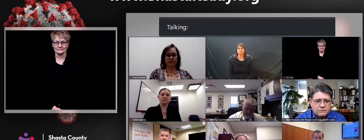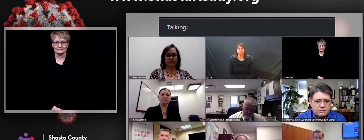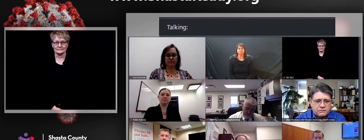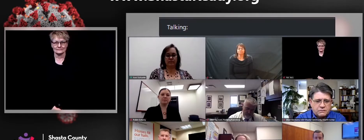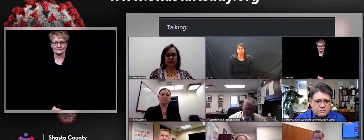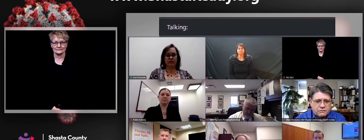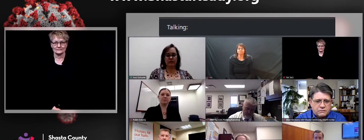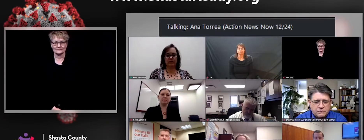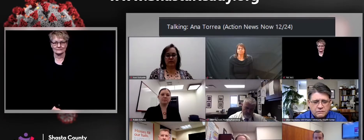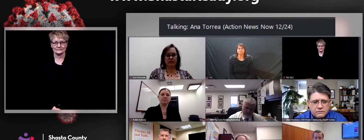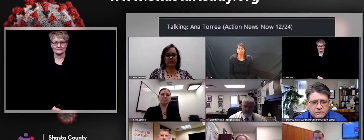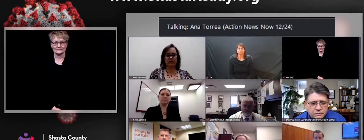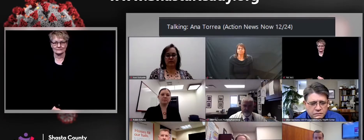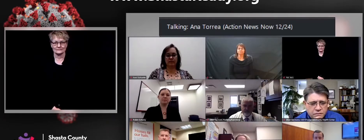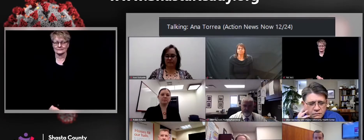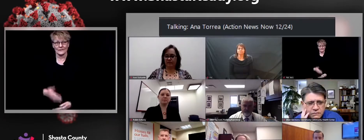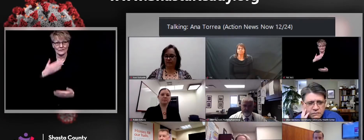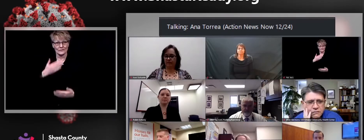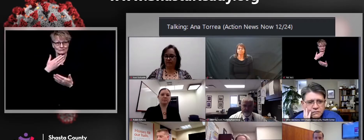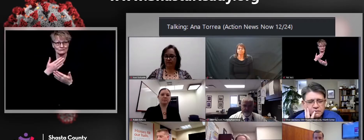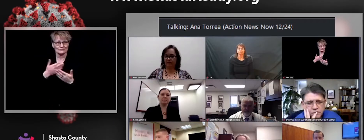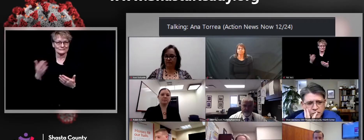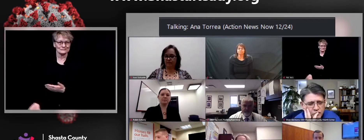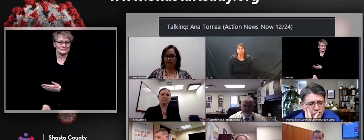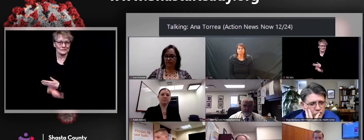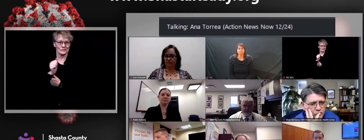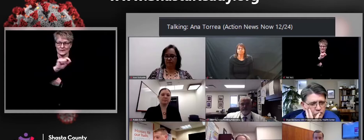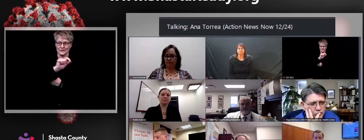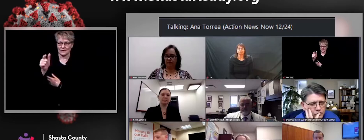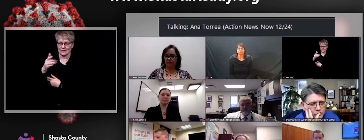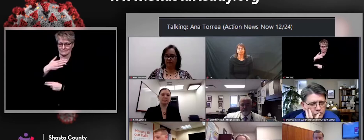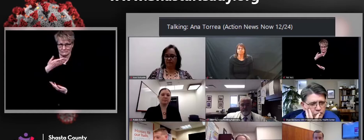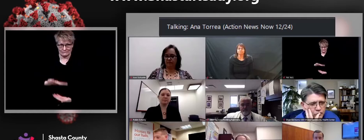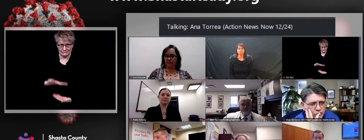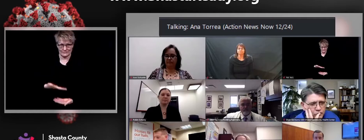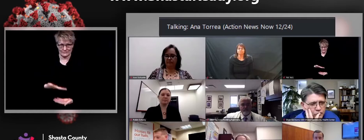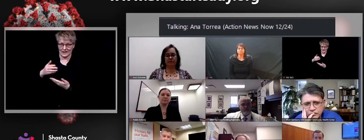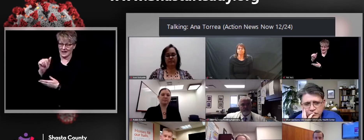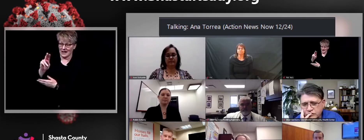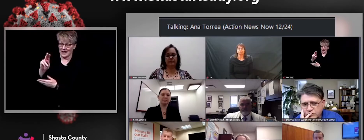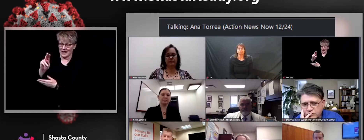Good morning, everybody. This is Ana here from Channel 12. I just wanted to go back a bit on